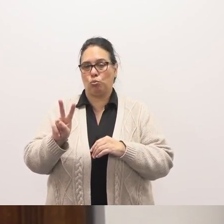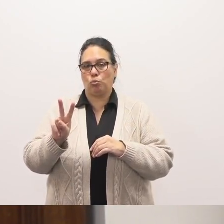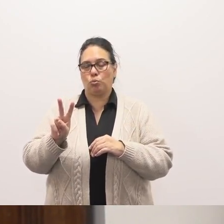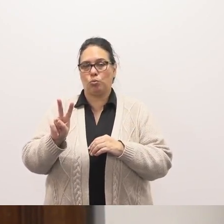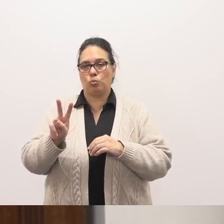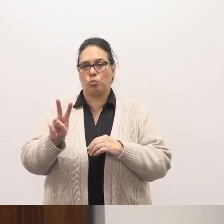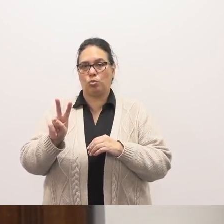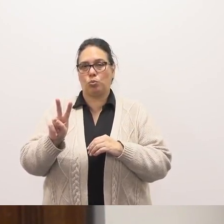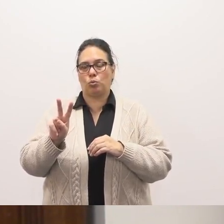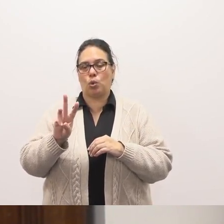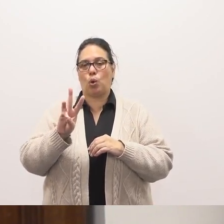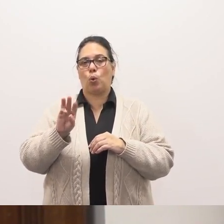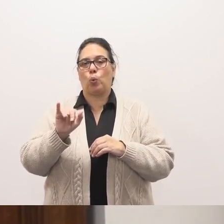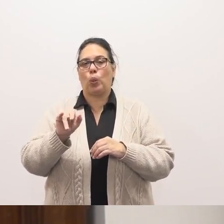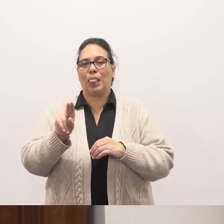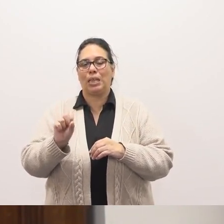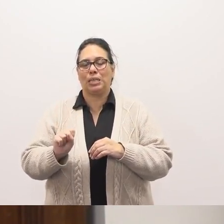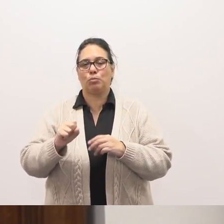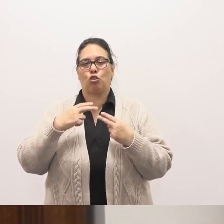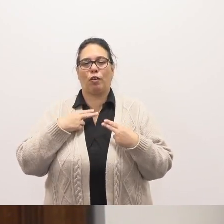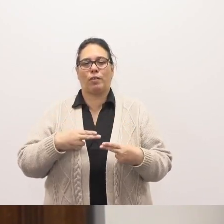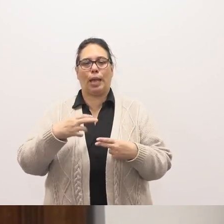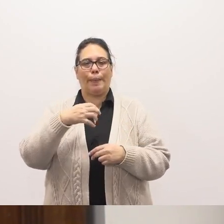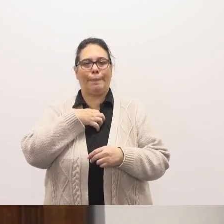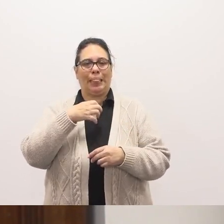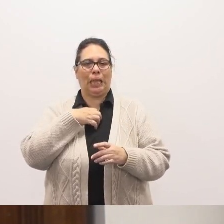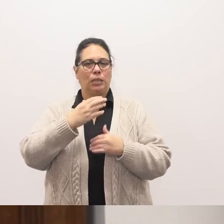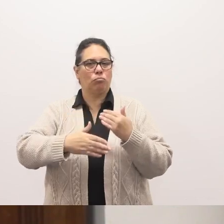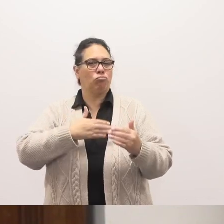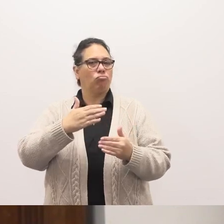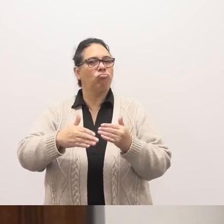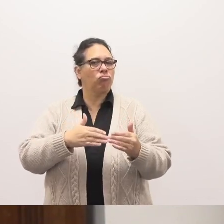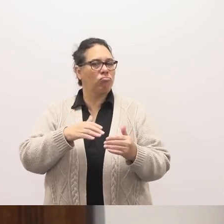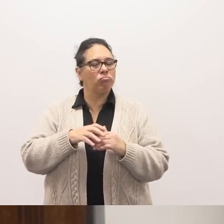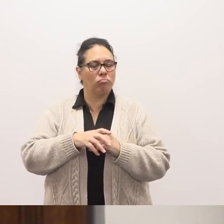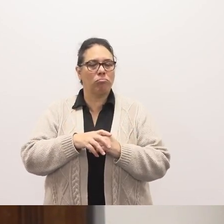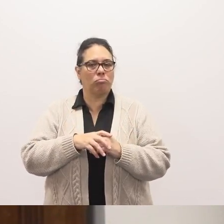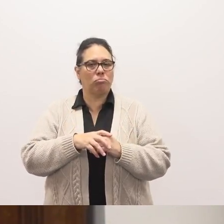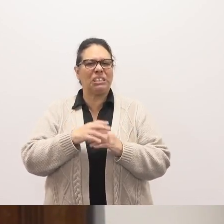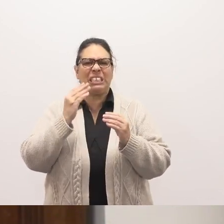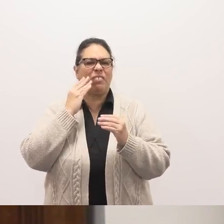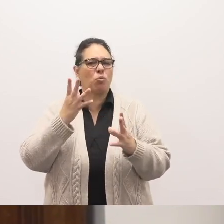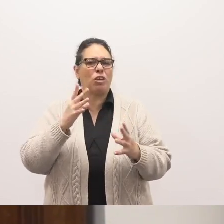the Williams uniform complaint procedures. This is an information item only,